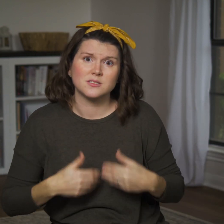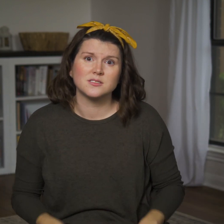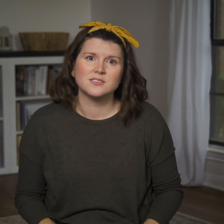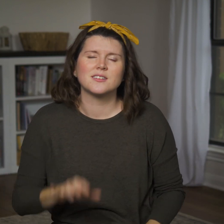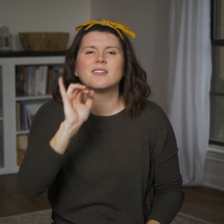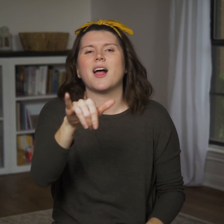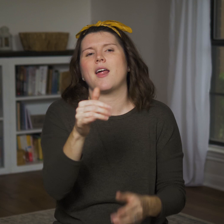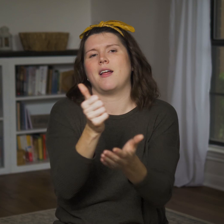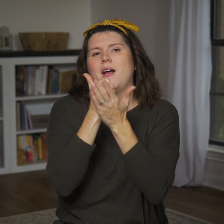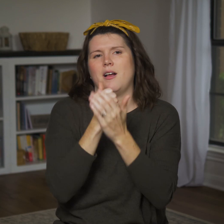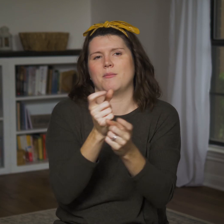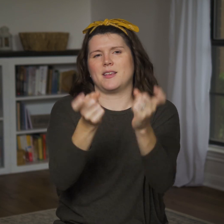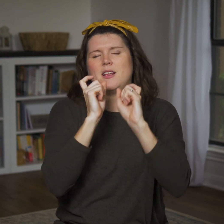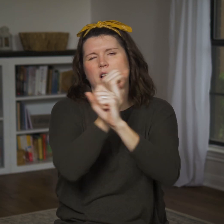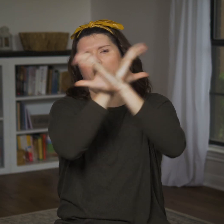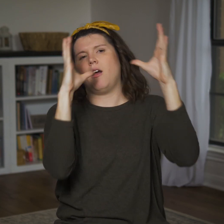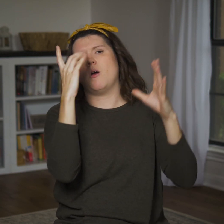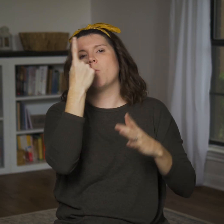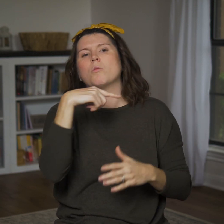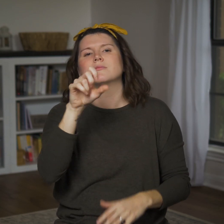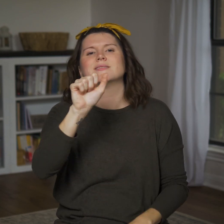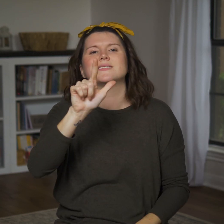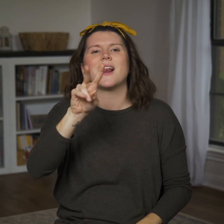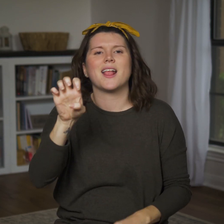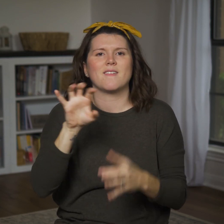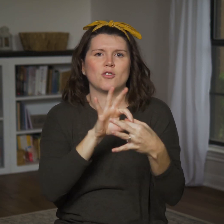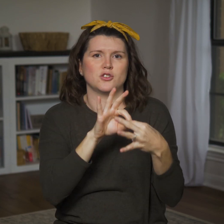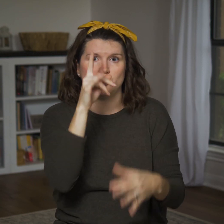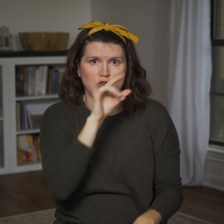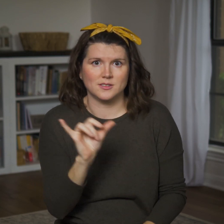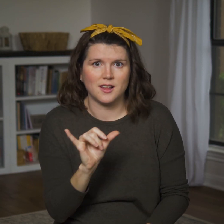This gives us a good picture of what slave relationships were like.